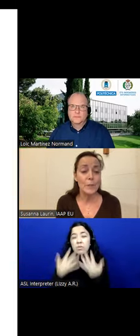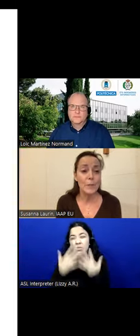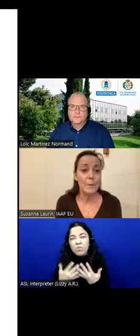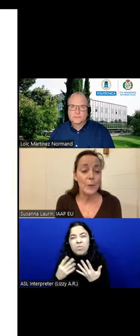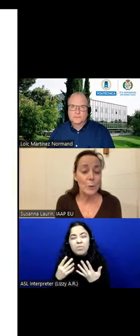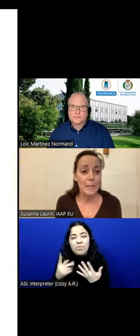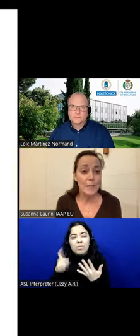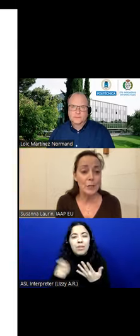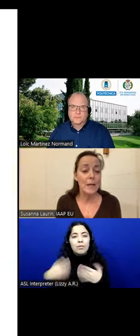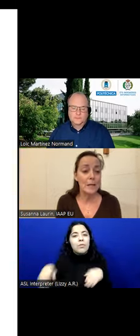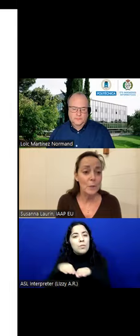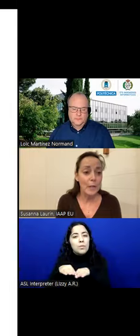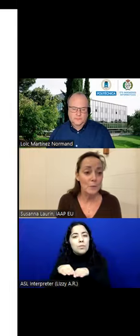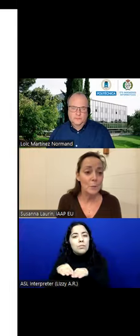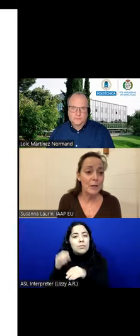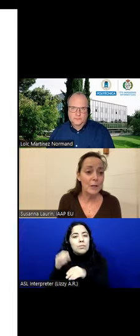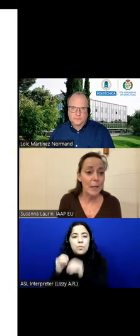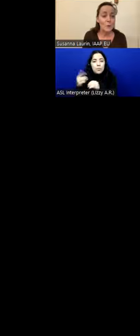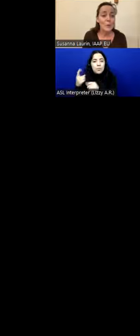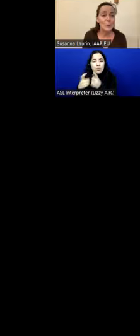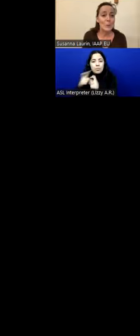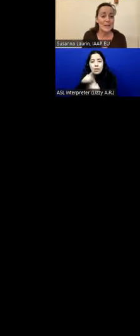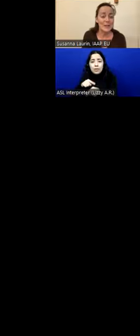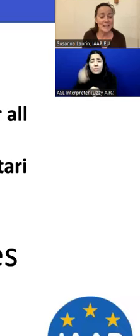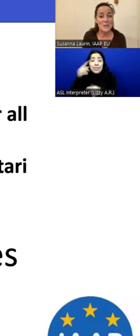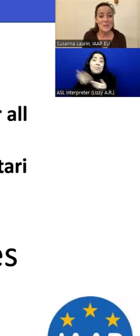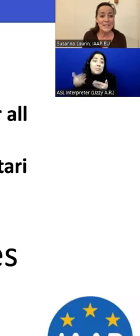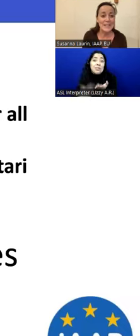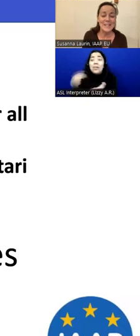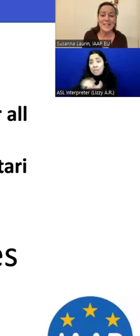the Q&A section. I think we'll have to invite you again, Loïc, to continue this discussion,